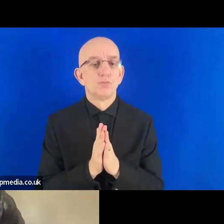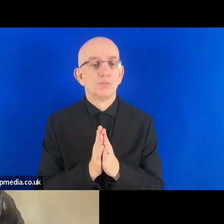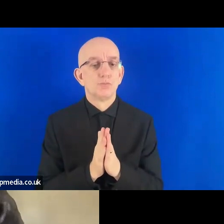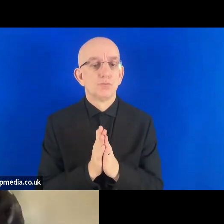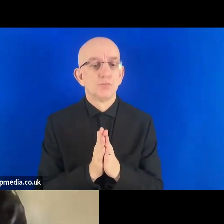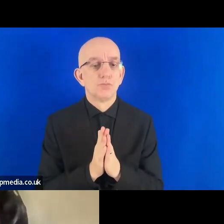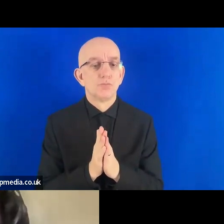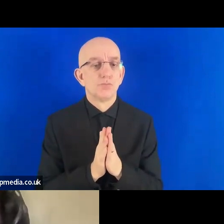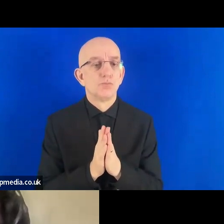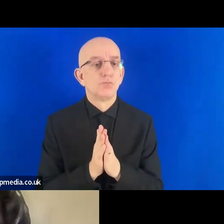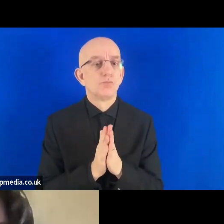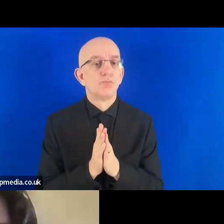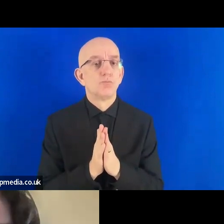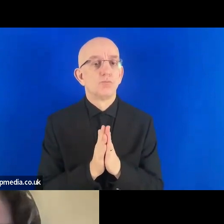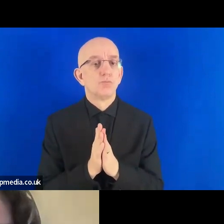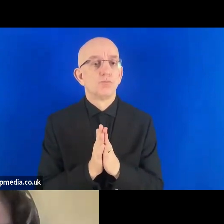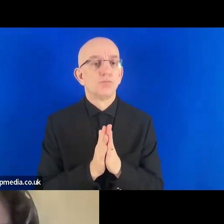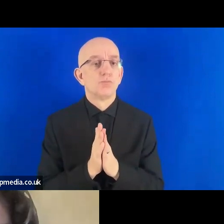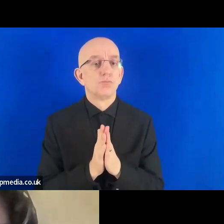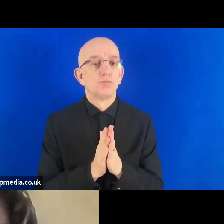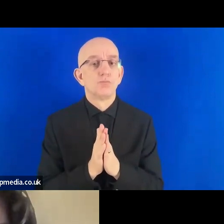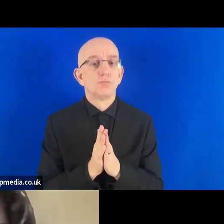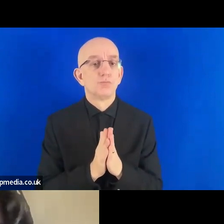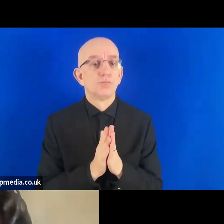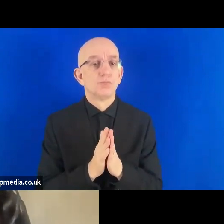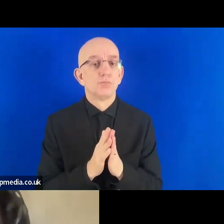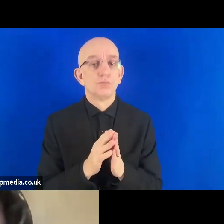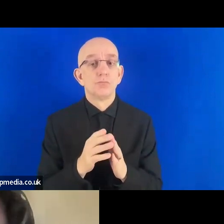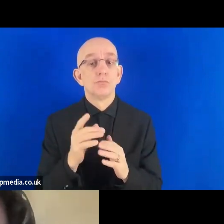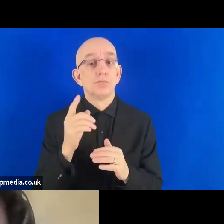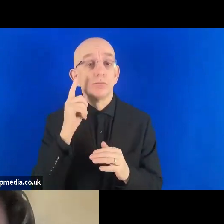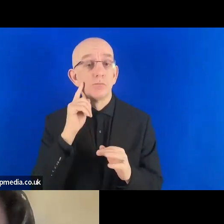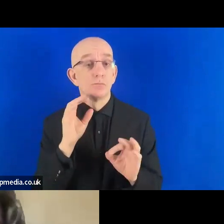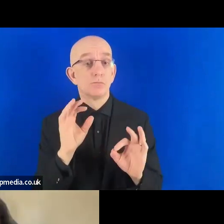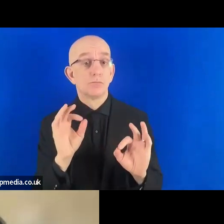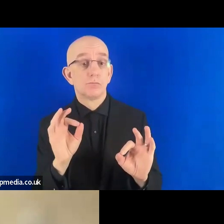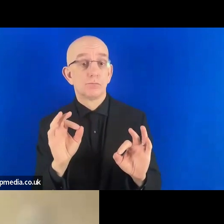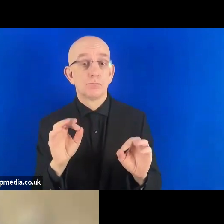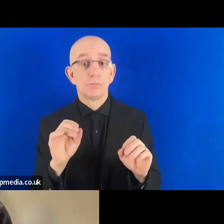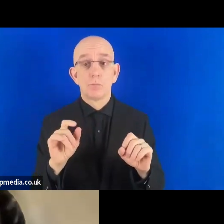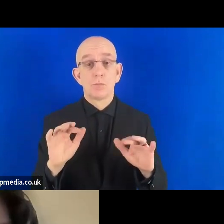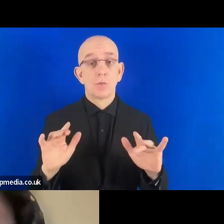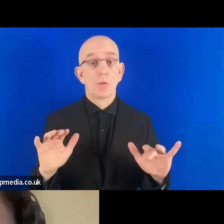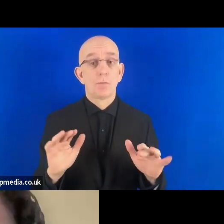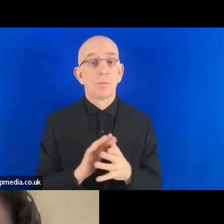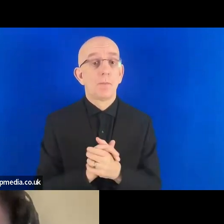I think it's going to be great, that it looks really vibrant and lively. So there we have it. Great.